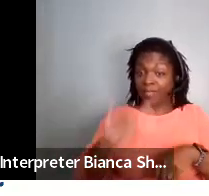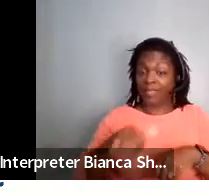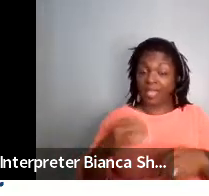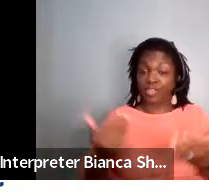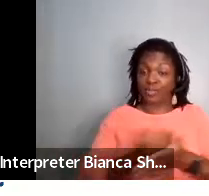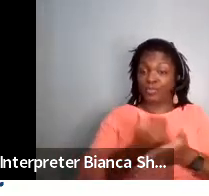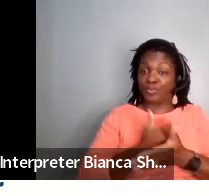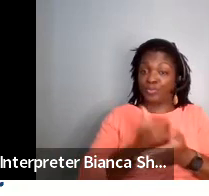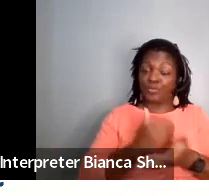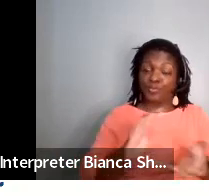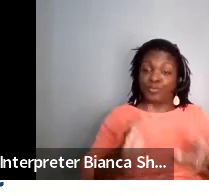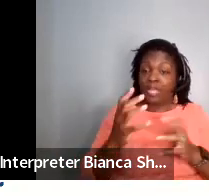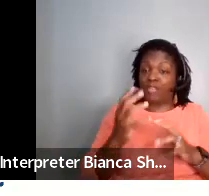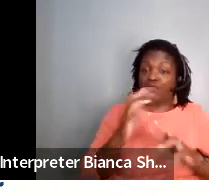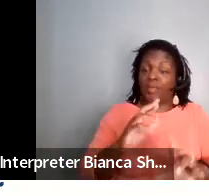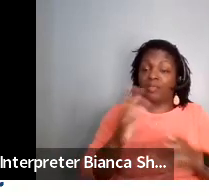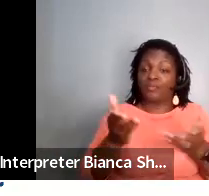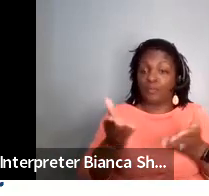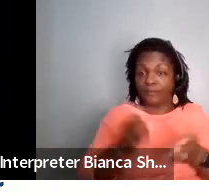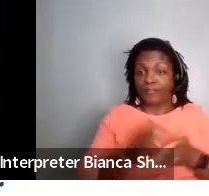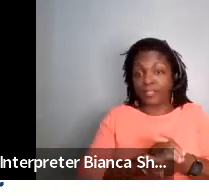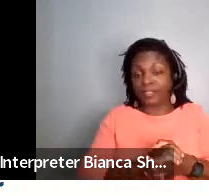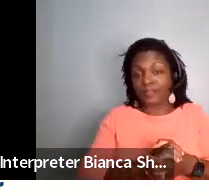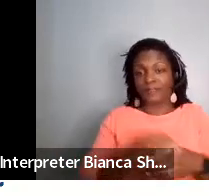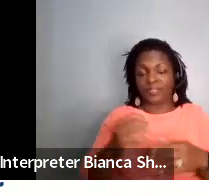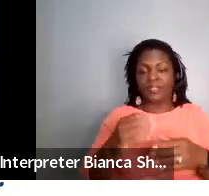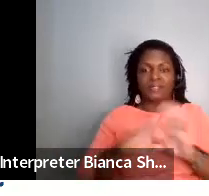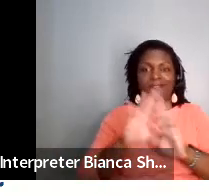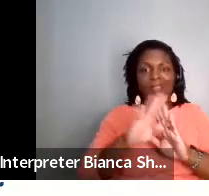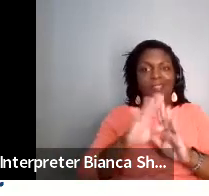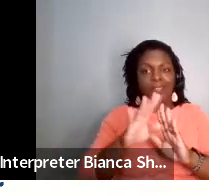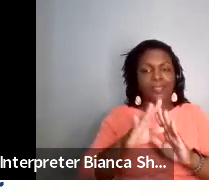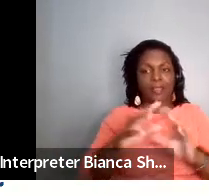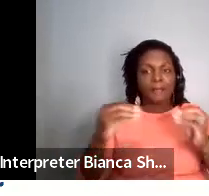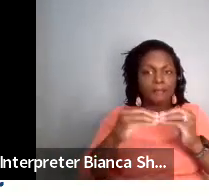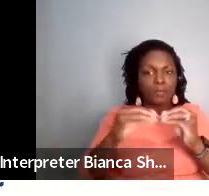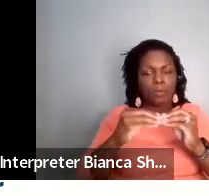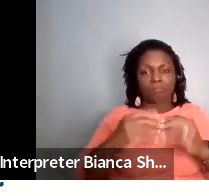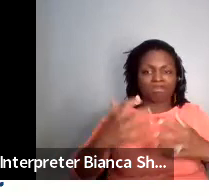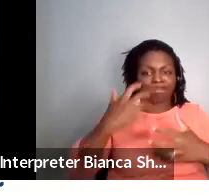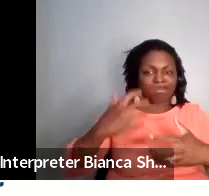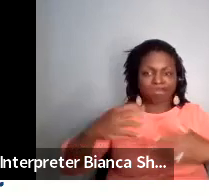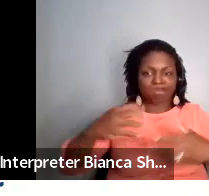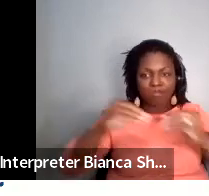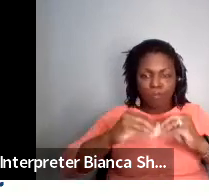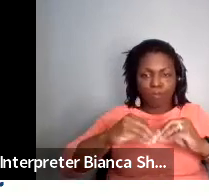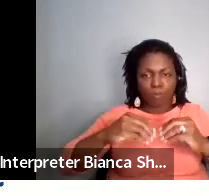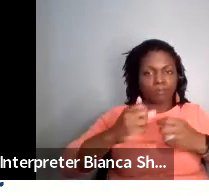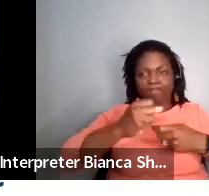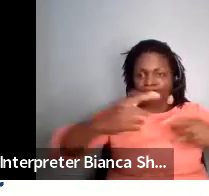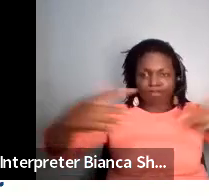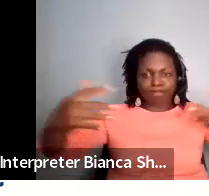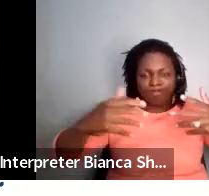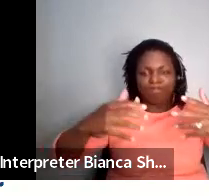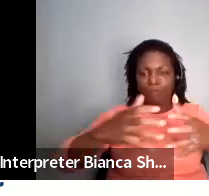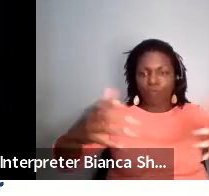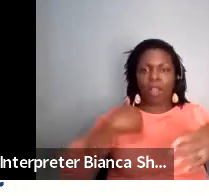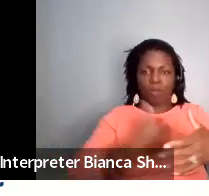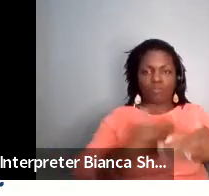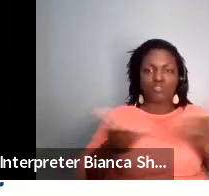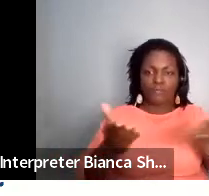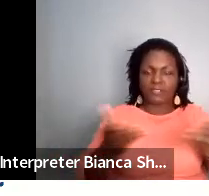Response services to developer further robust system, because we know 908 is that first step, and that one thing people call that service call 9, 8 8.